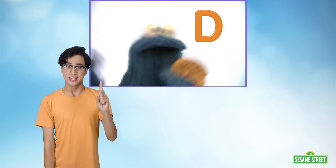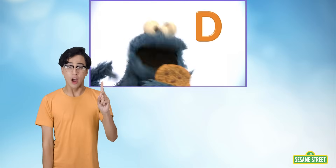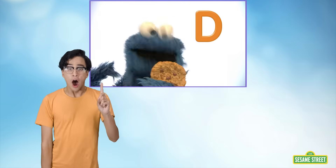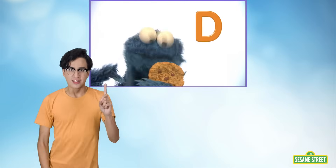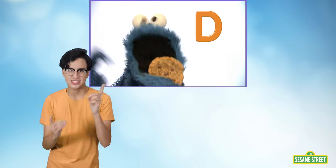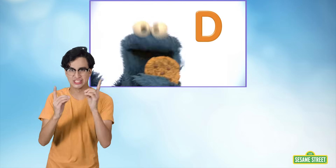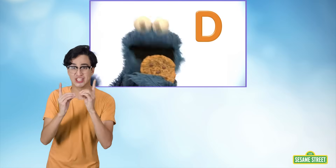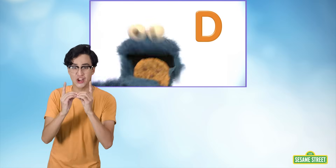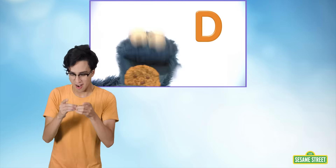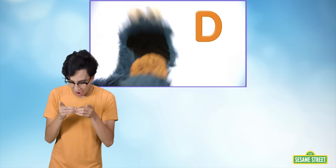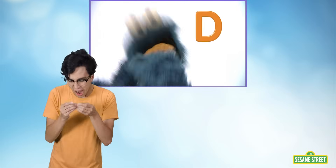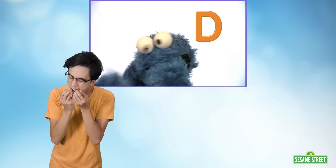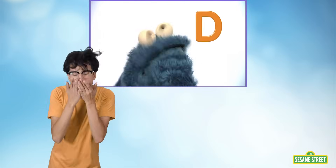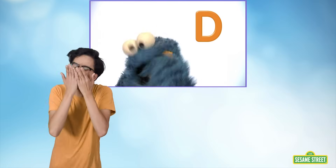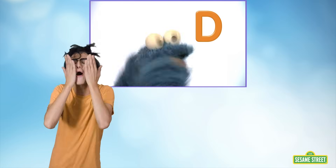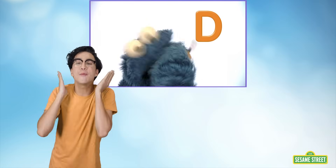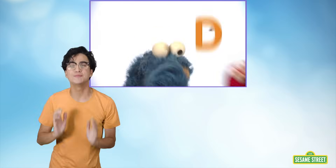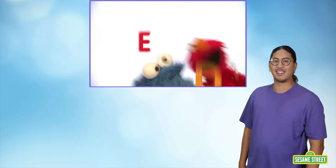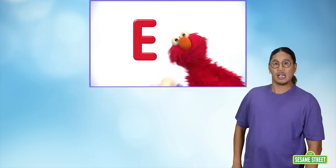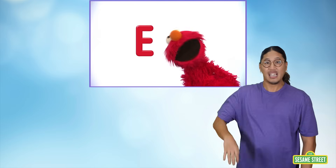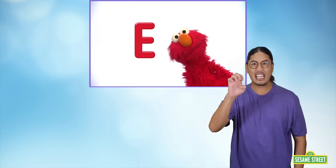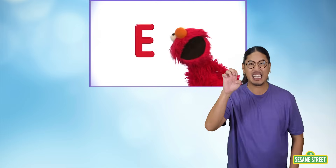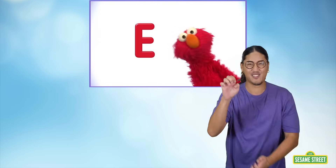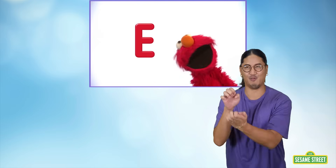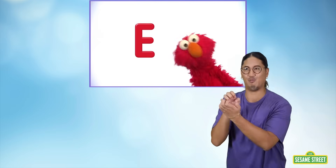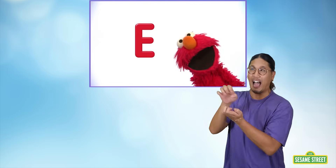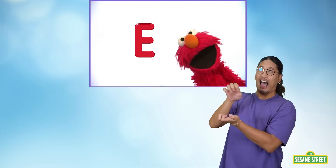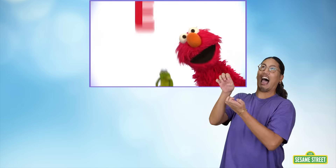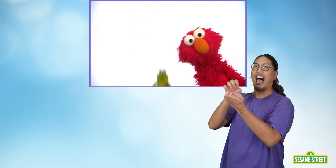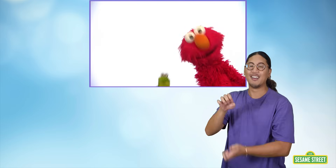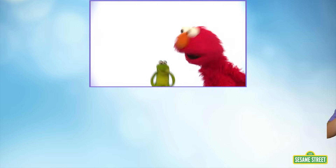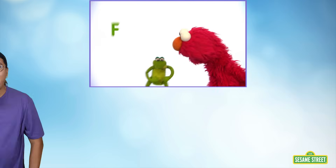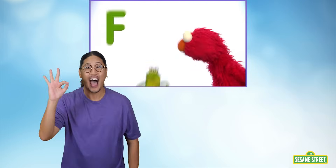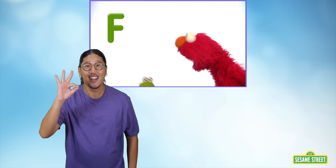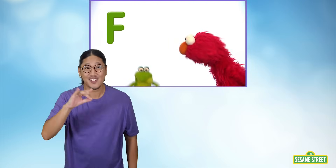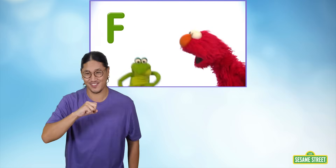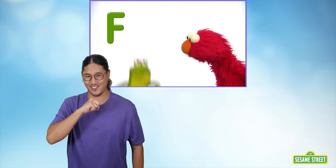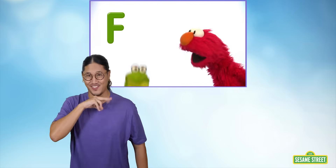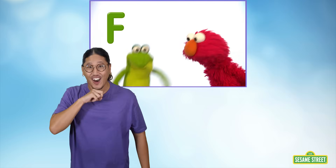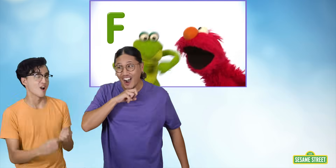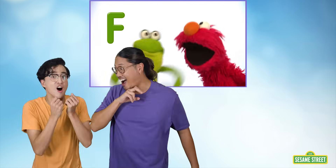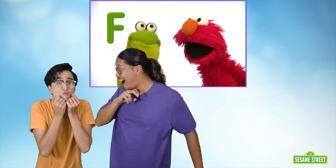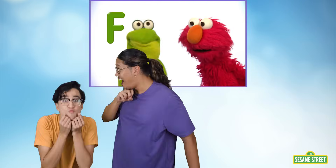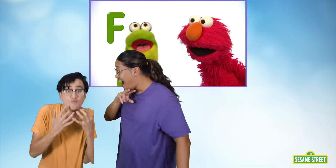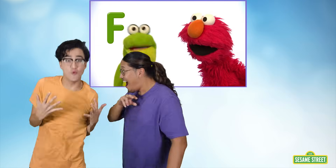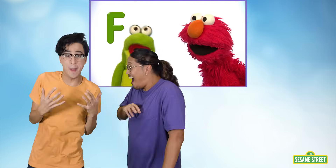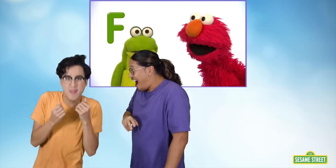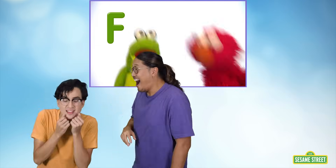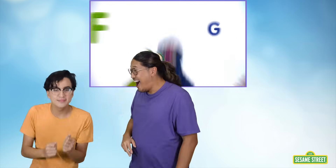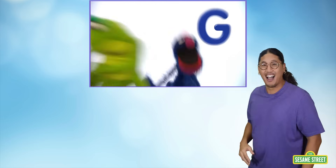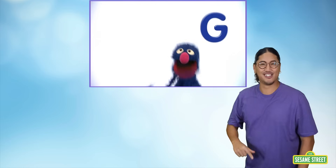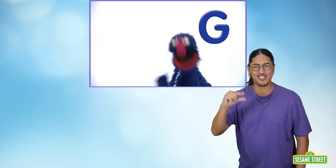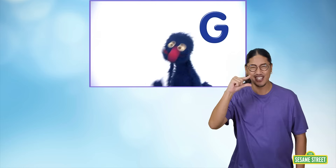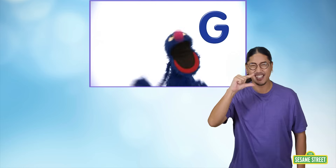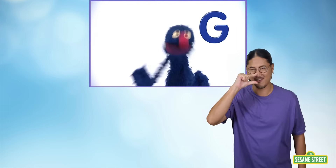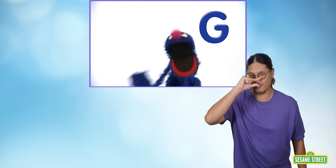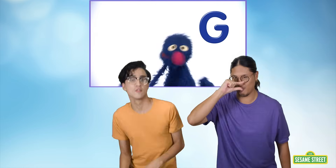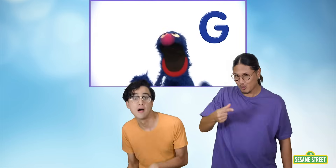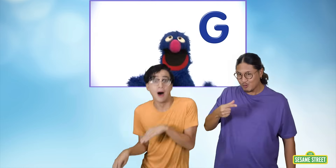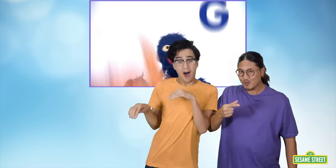D for dessert. Om nom nom. [SINGING] E is for Elmo. F is for frog. Ribbit. [SINGING] G is for Grover.